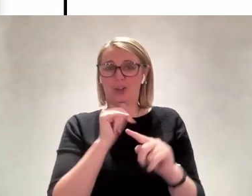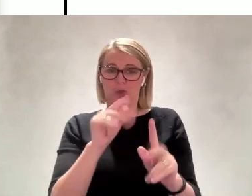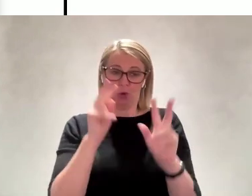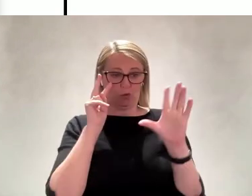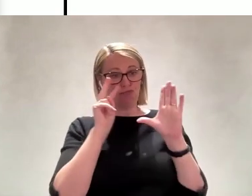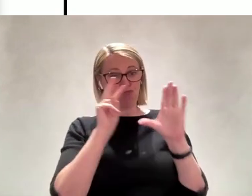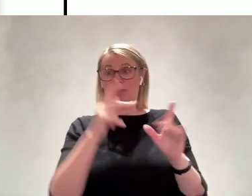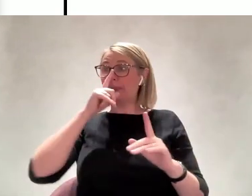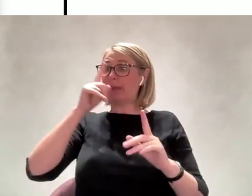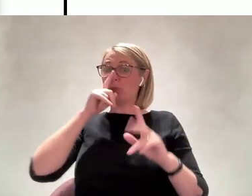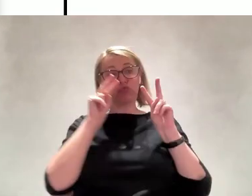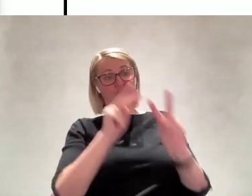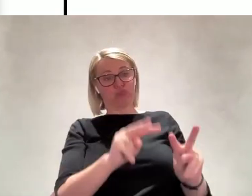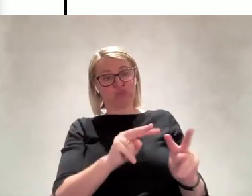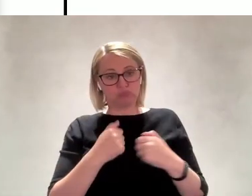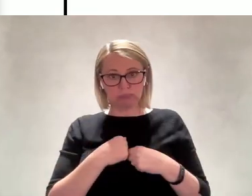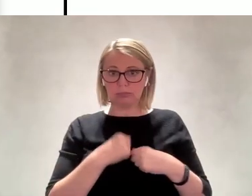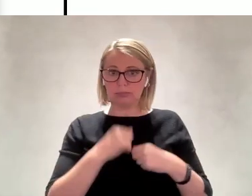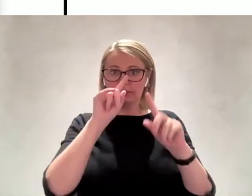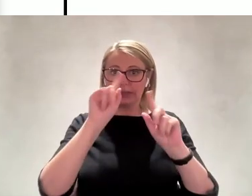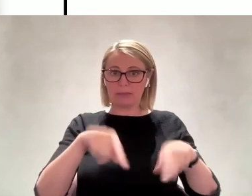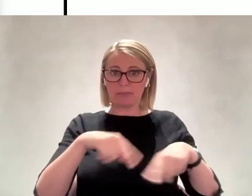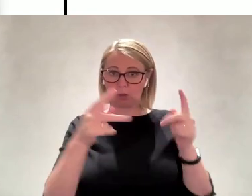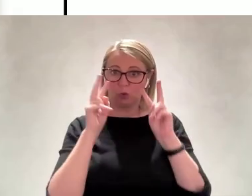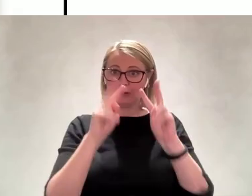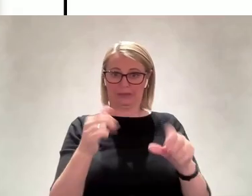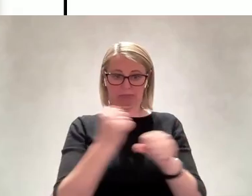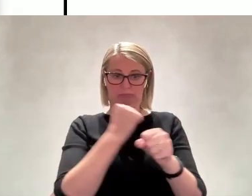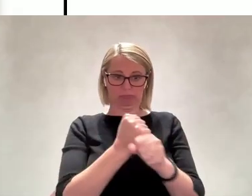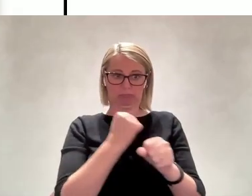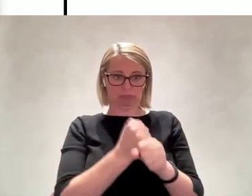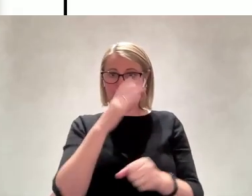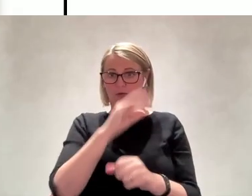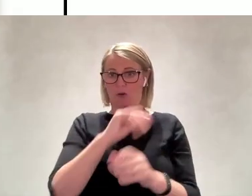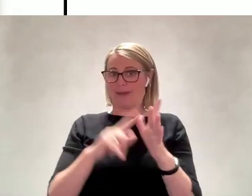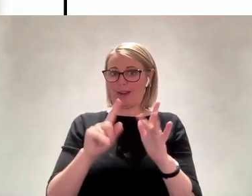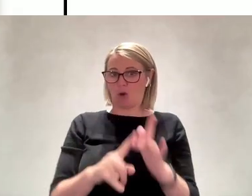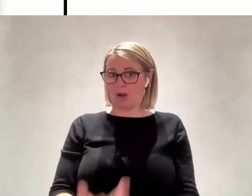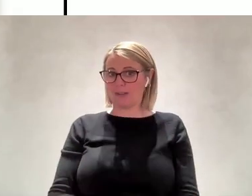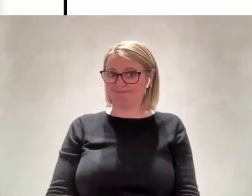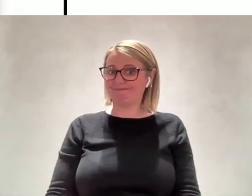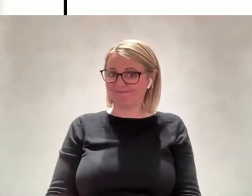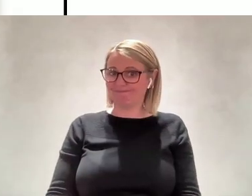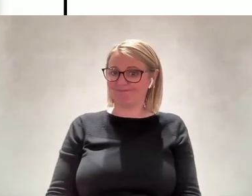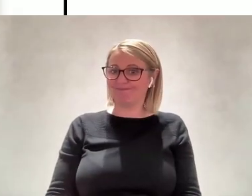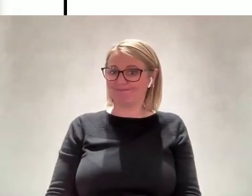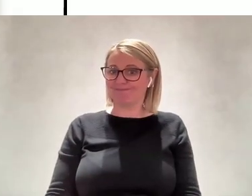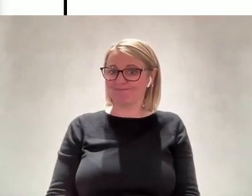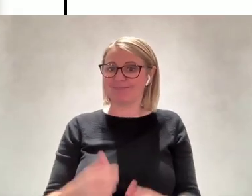To the human eye, it's impossible to tell that that's AI-generated, but the digital forensic tools, and I believe